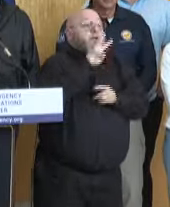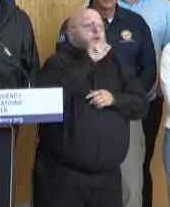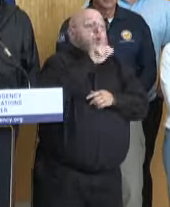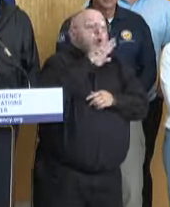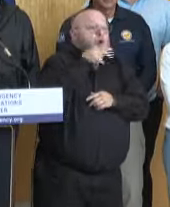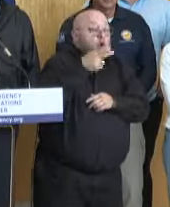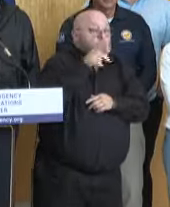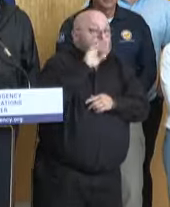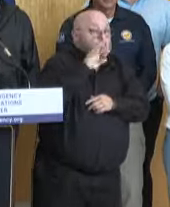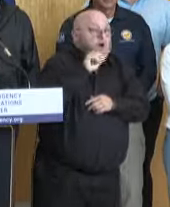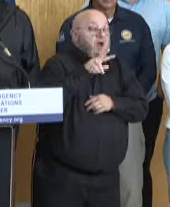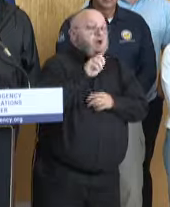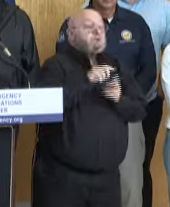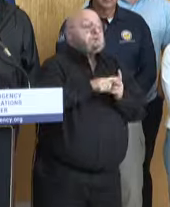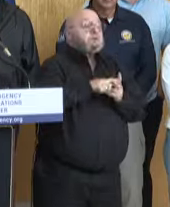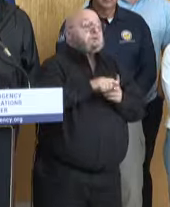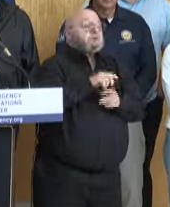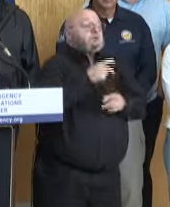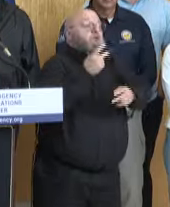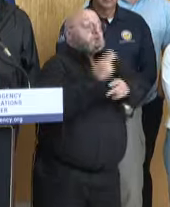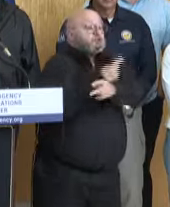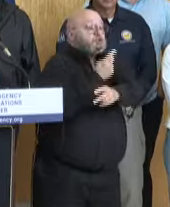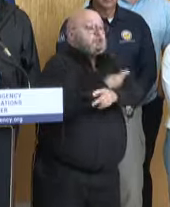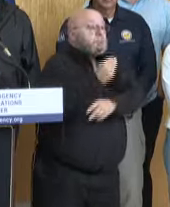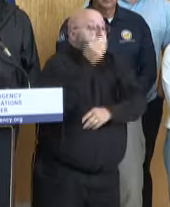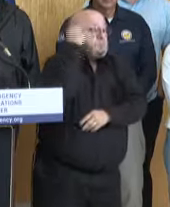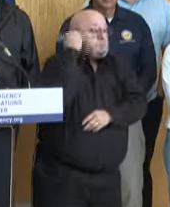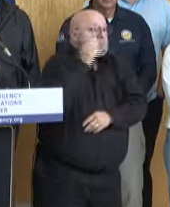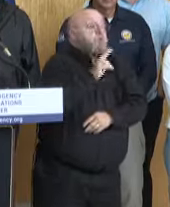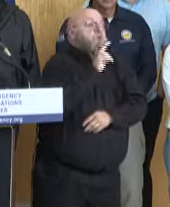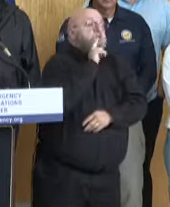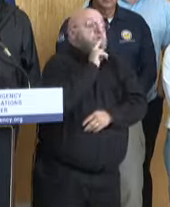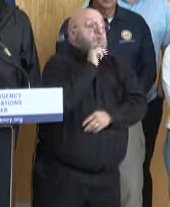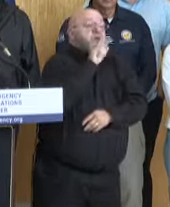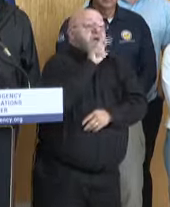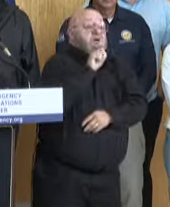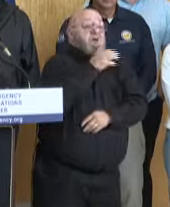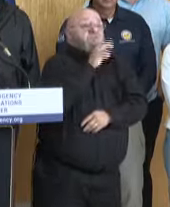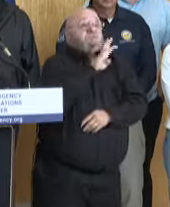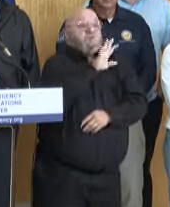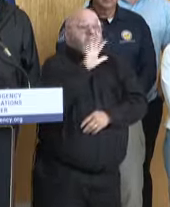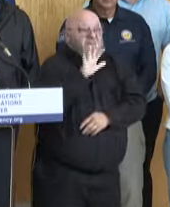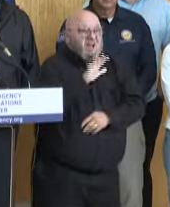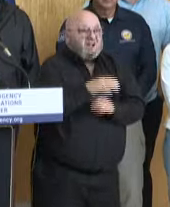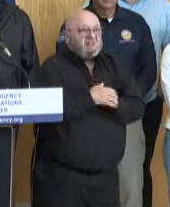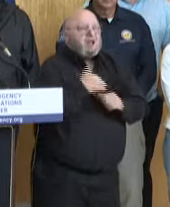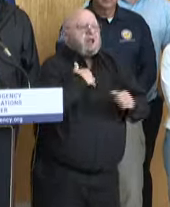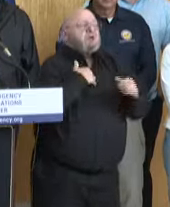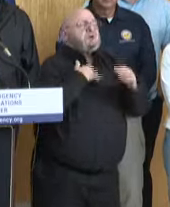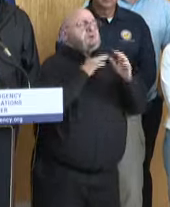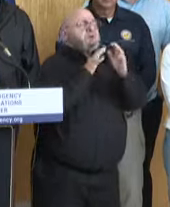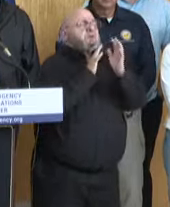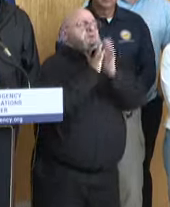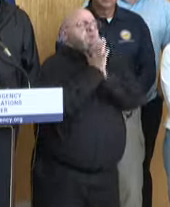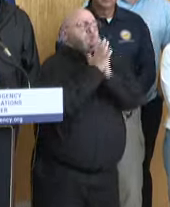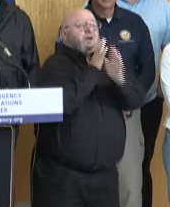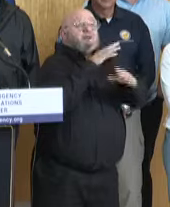INUNDACIONES. TENEMOS CARRETERAS INUNDADAS.